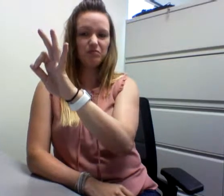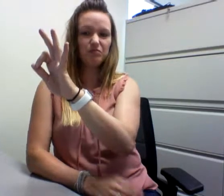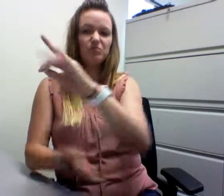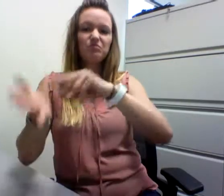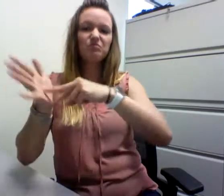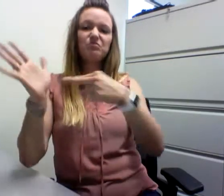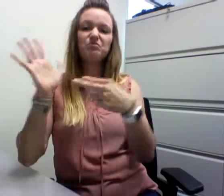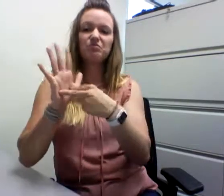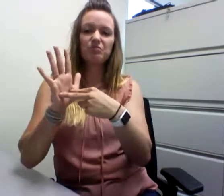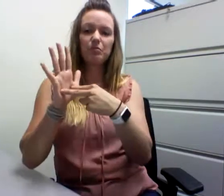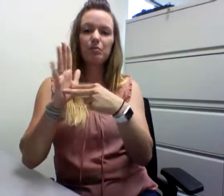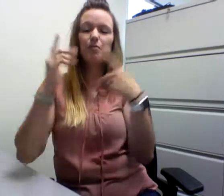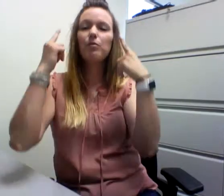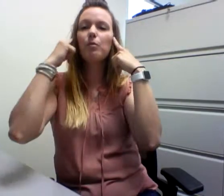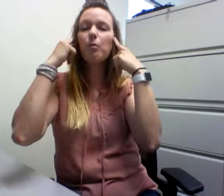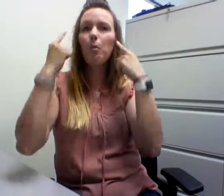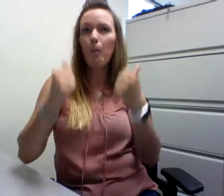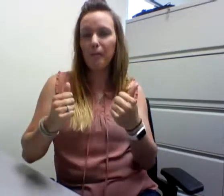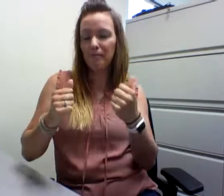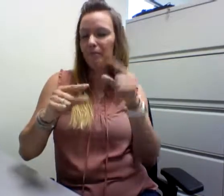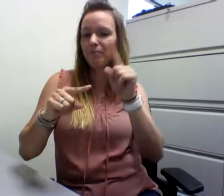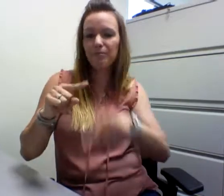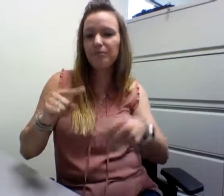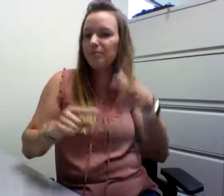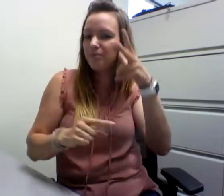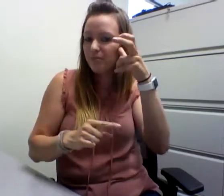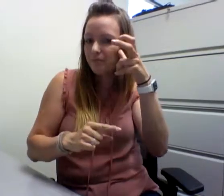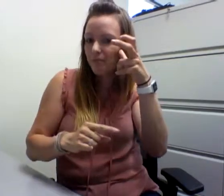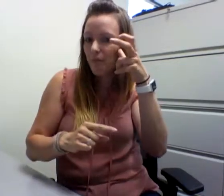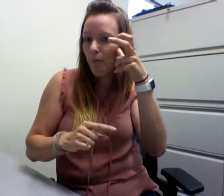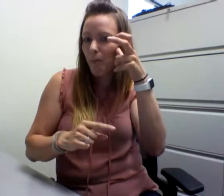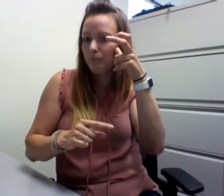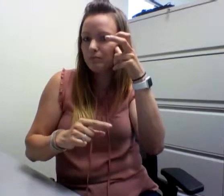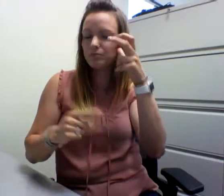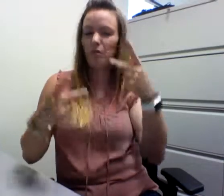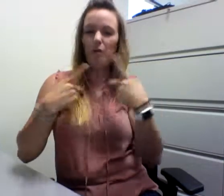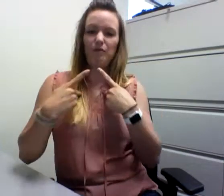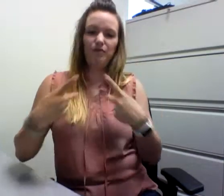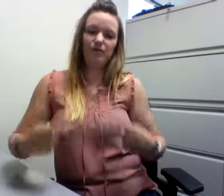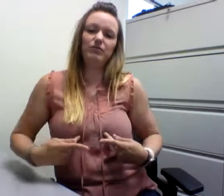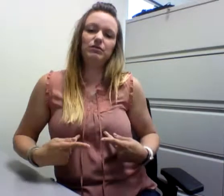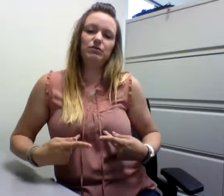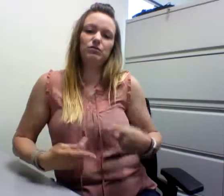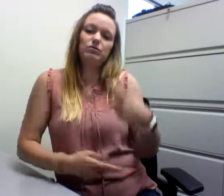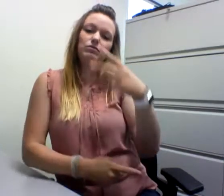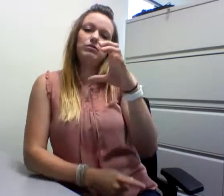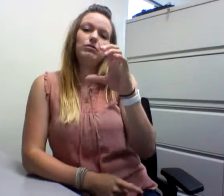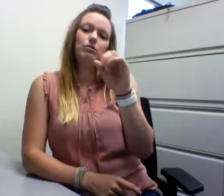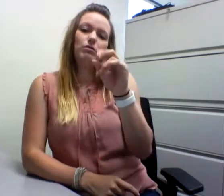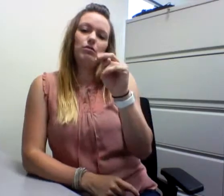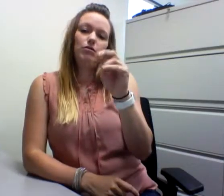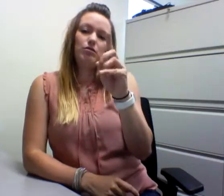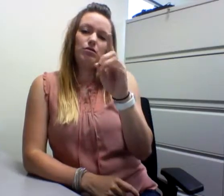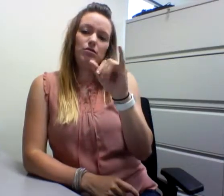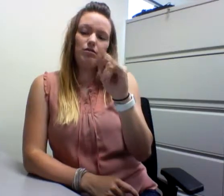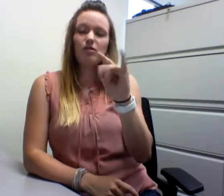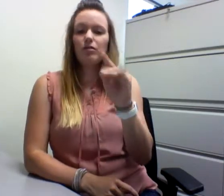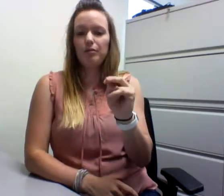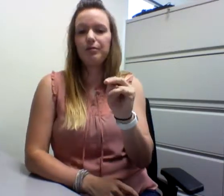little d deaf refers to the physiological condition of not being able to hear